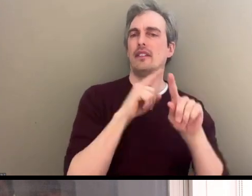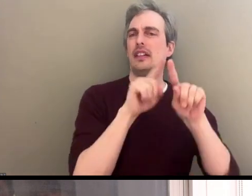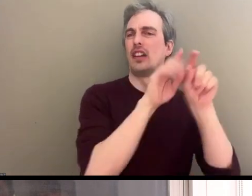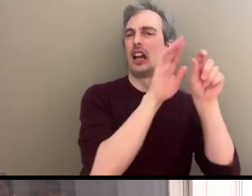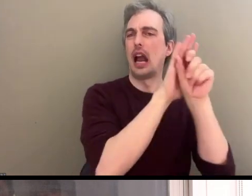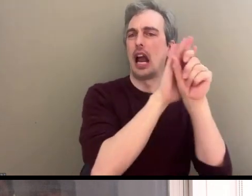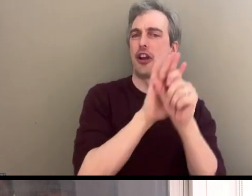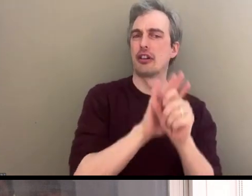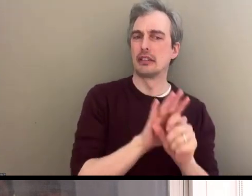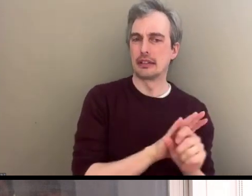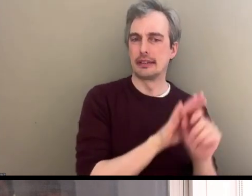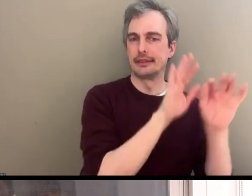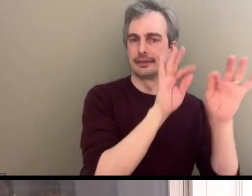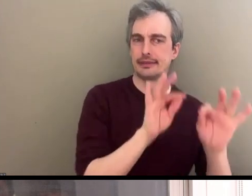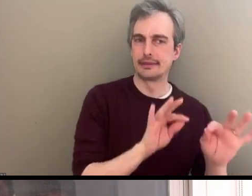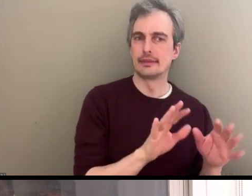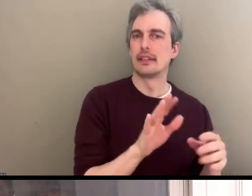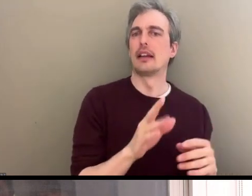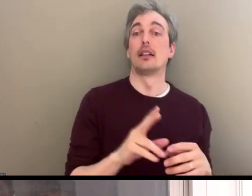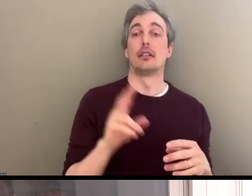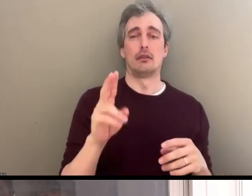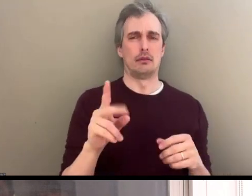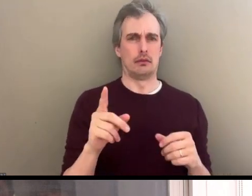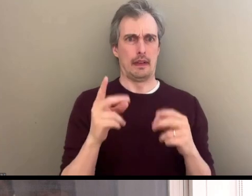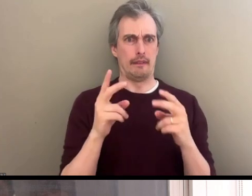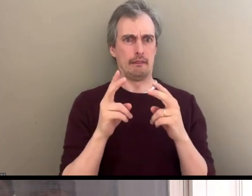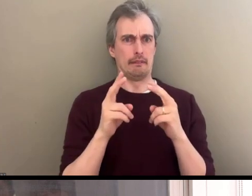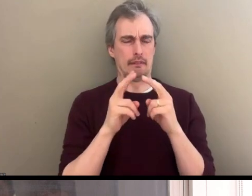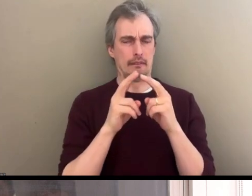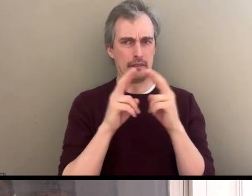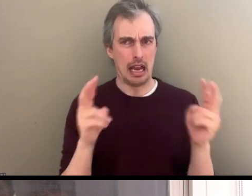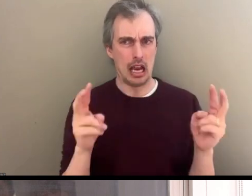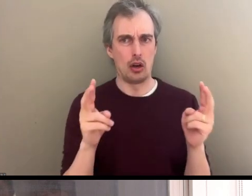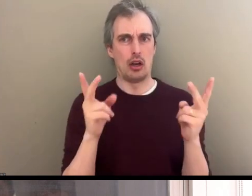That's the most striking example is that you get that immediate visual feedback.